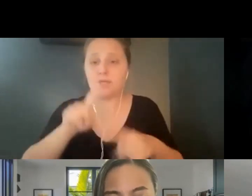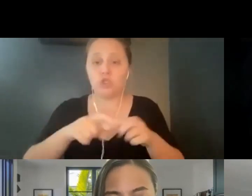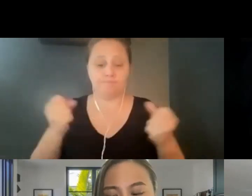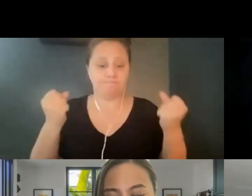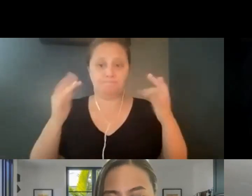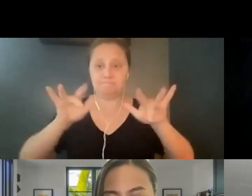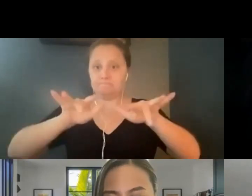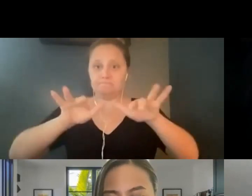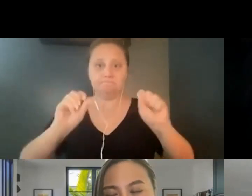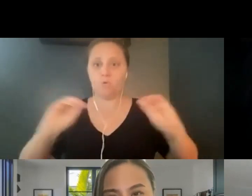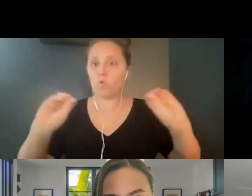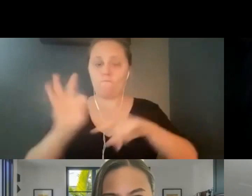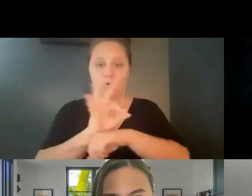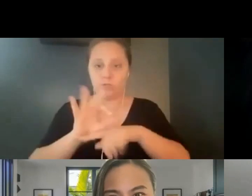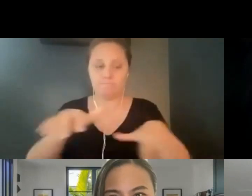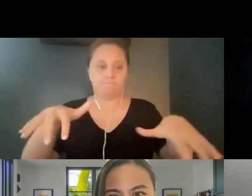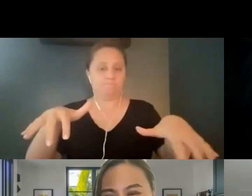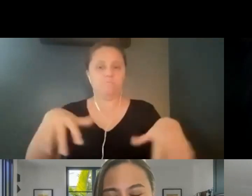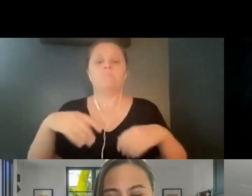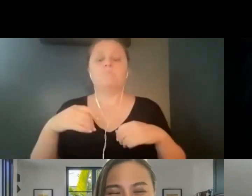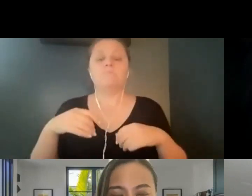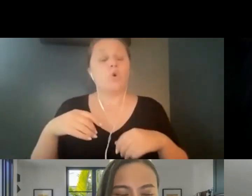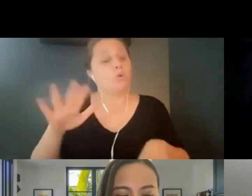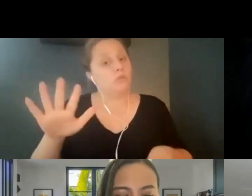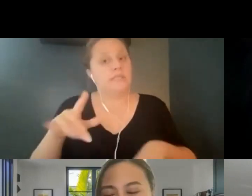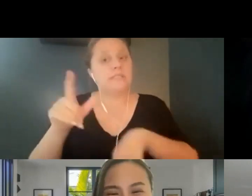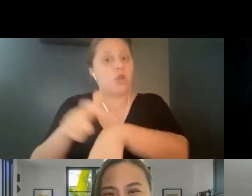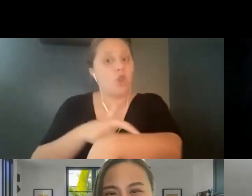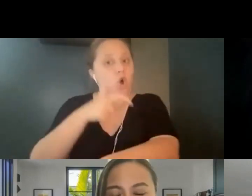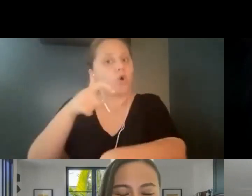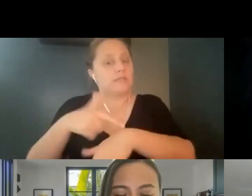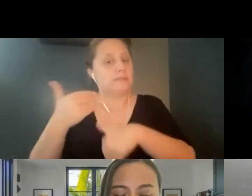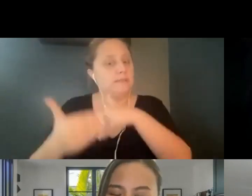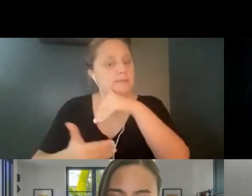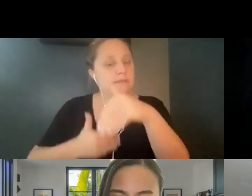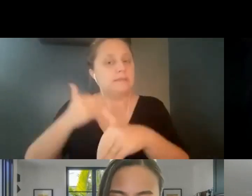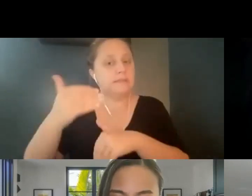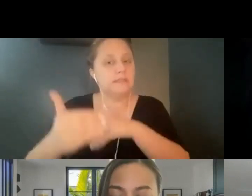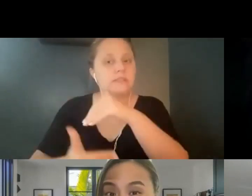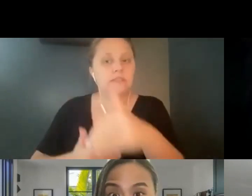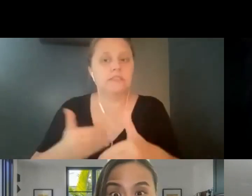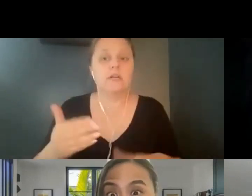So, it's been, it's been a while coming from not being able to do any of the things. I